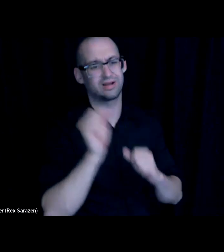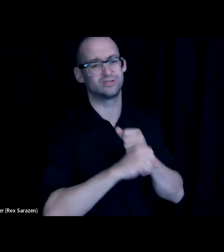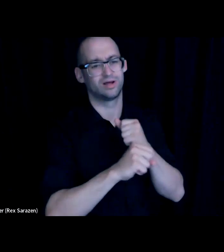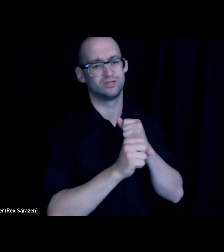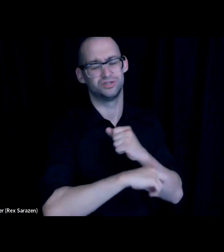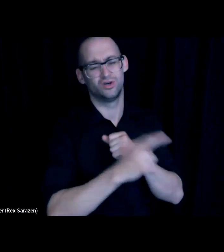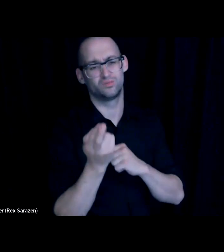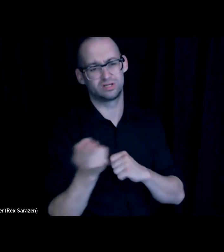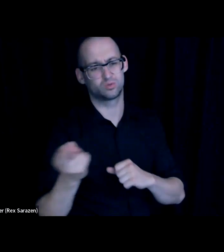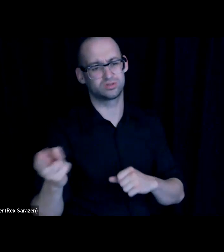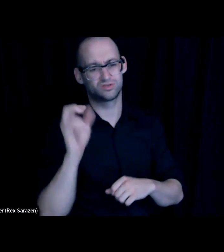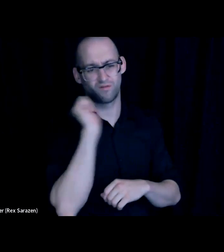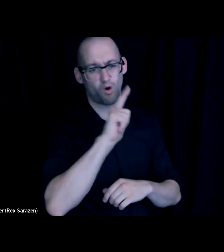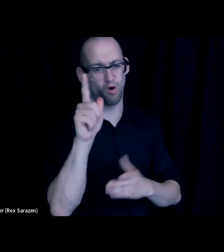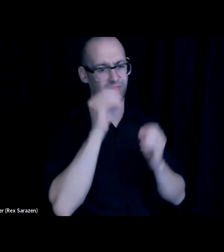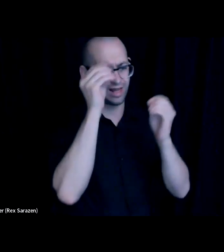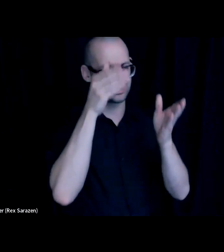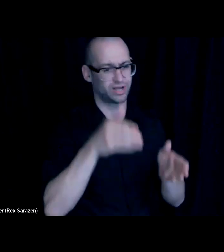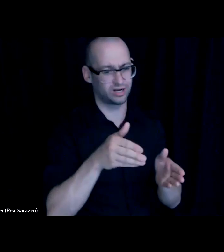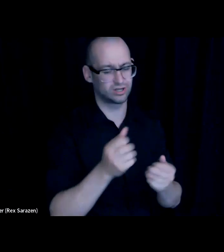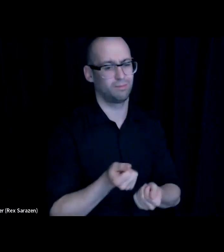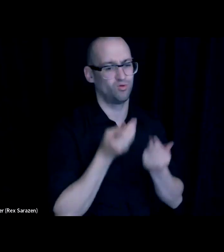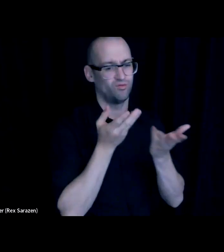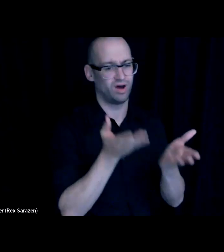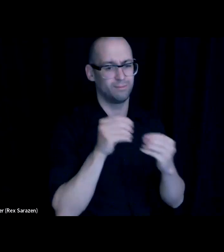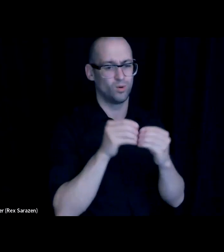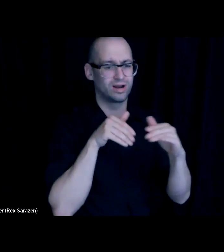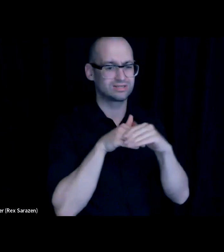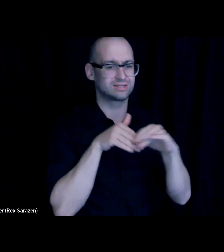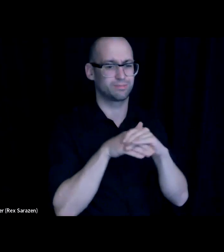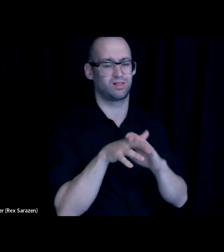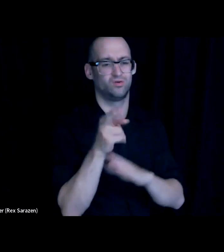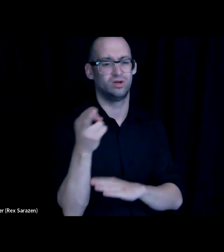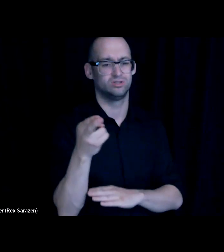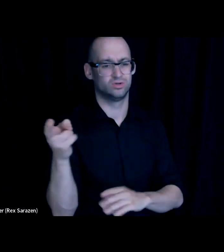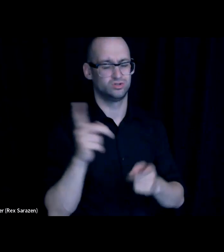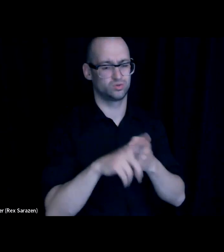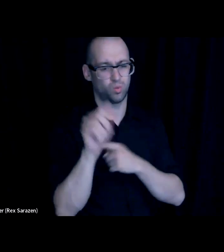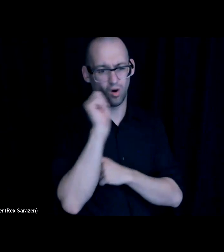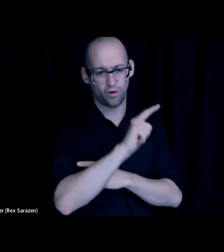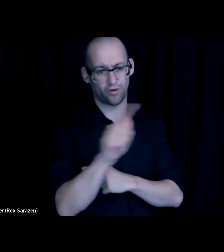to be able to provide accessible resources to all of their students. So that's something